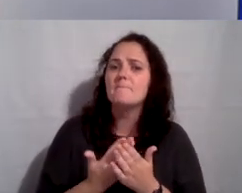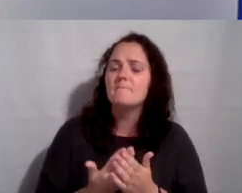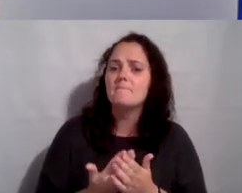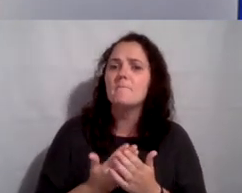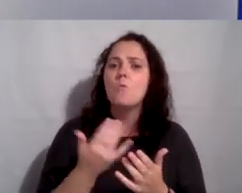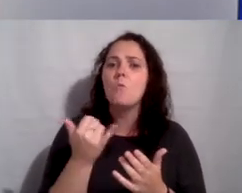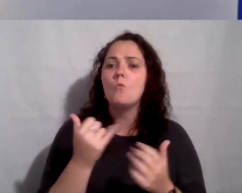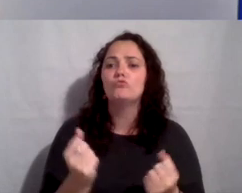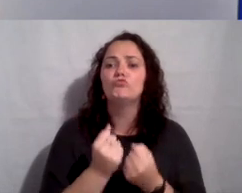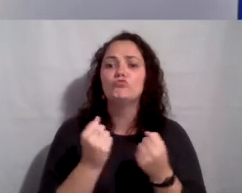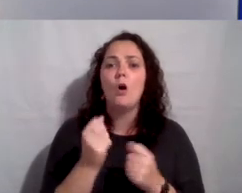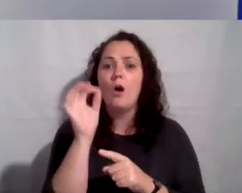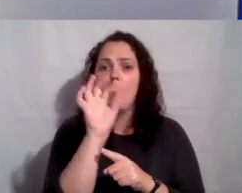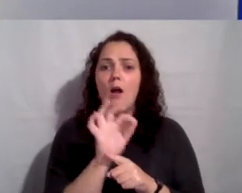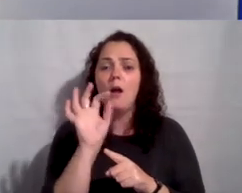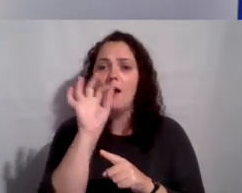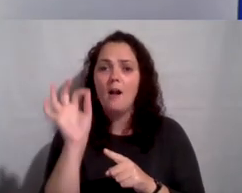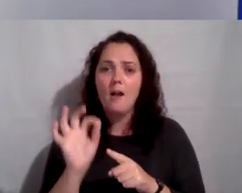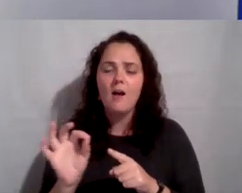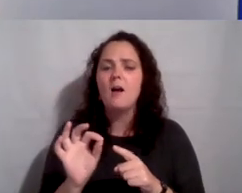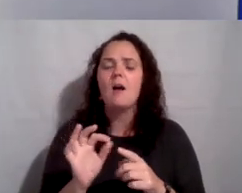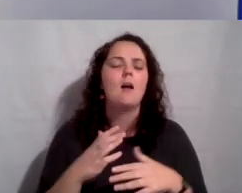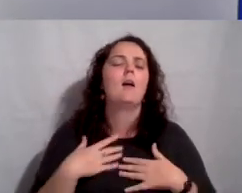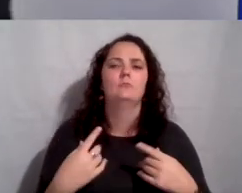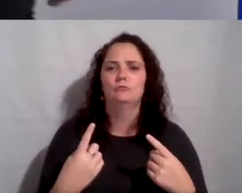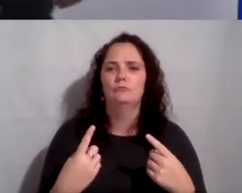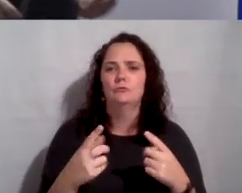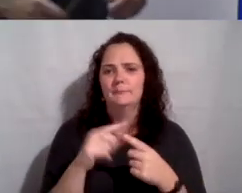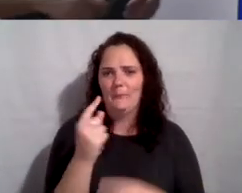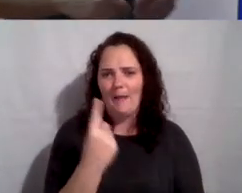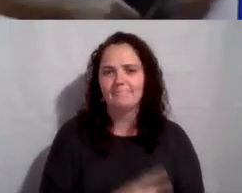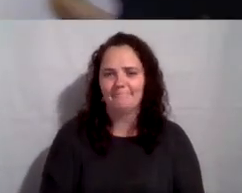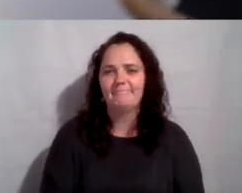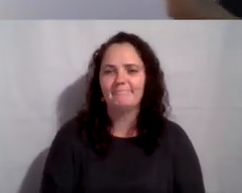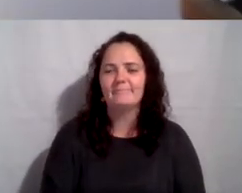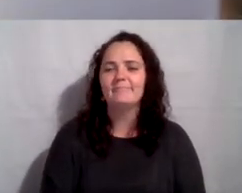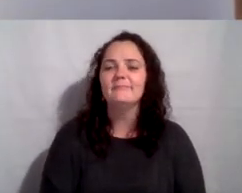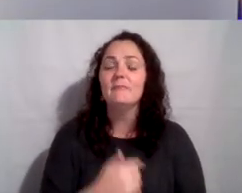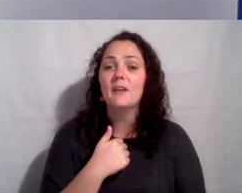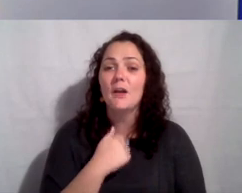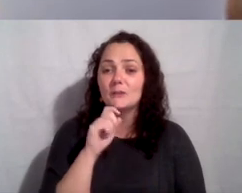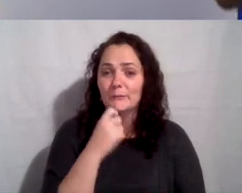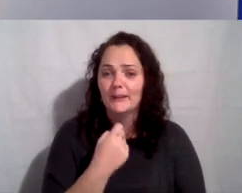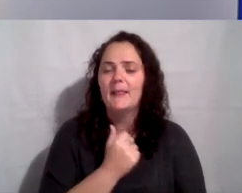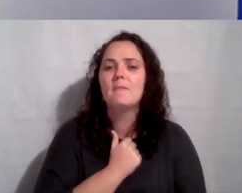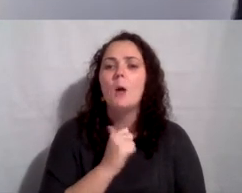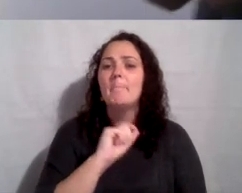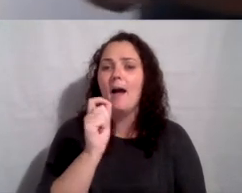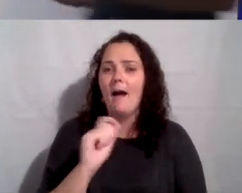that that strong contour with the sense of tension in it. Choose any one of those methods you want. I’m going to go with my marker